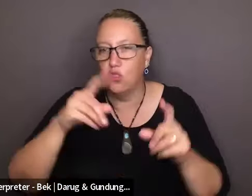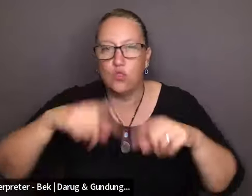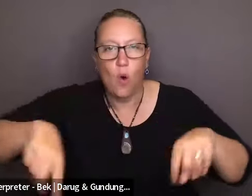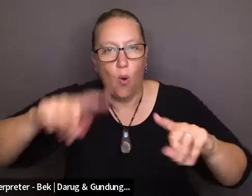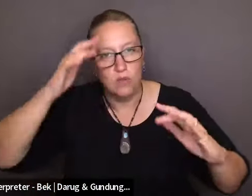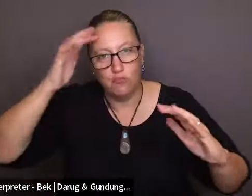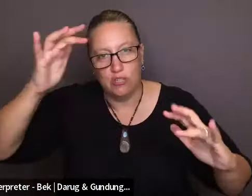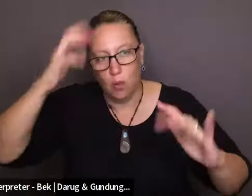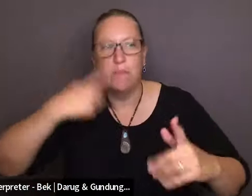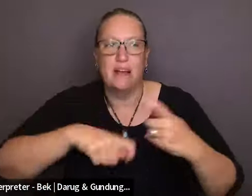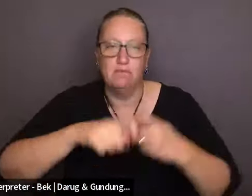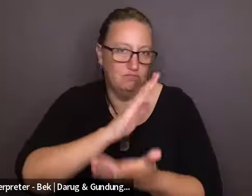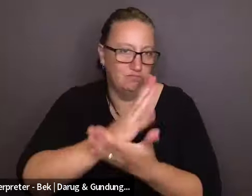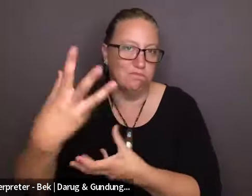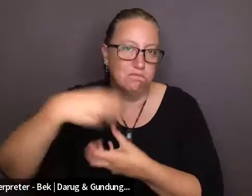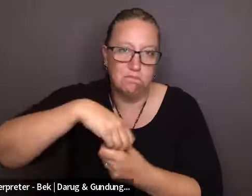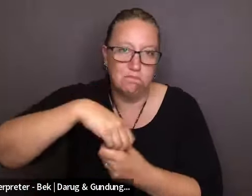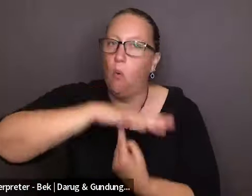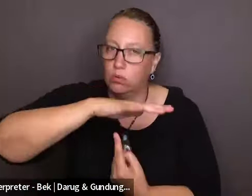us through budgetting for access and inclusion which